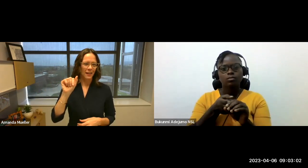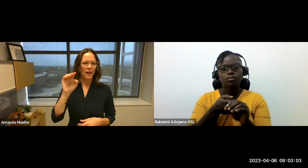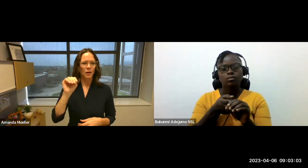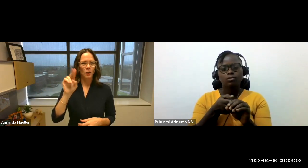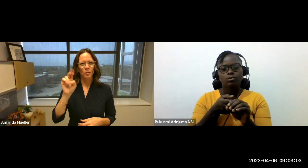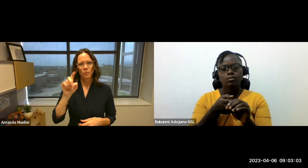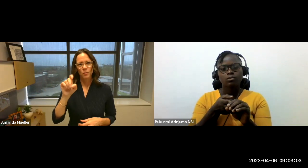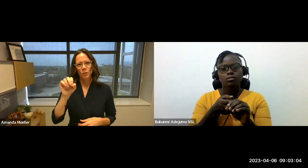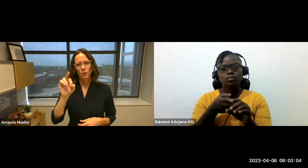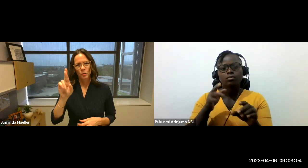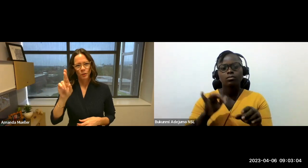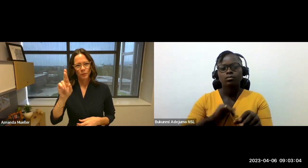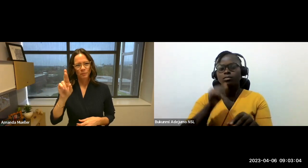i'm. Amanda Mueller.